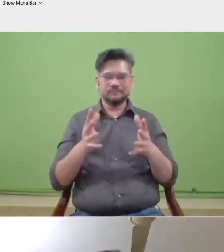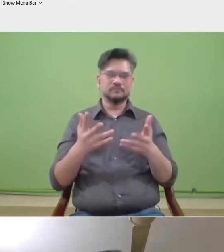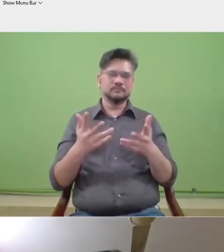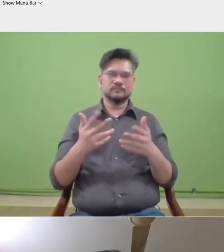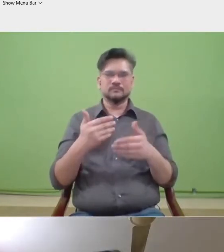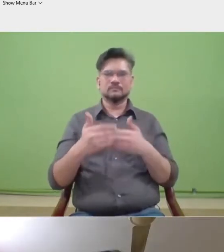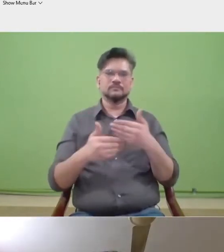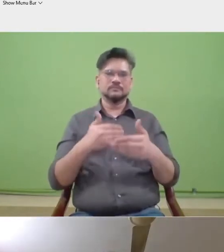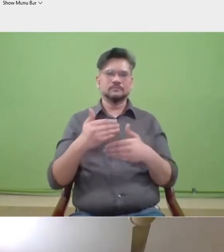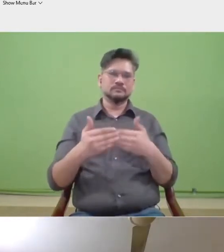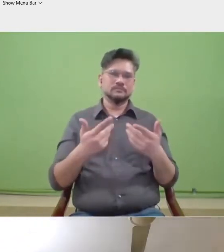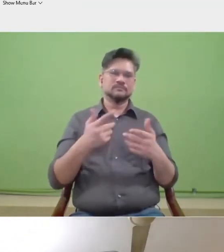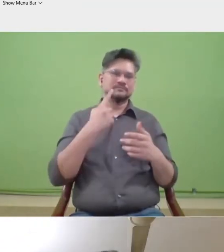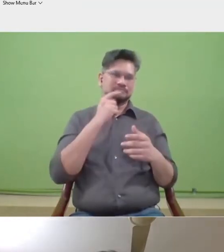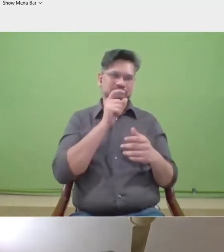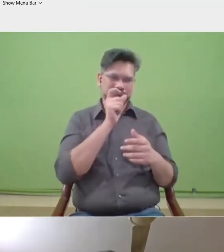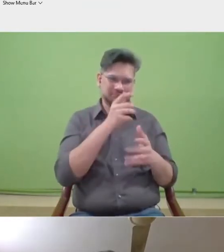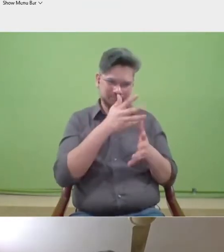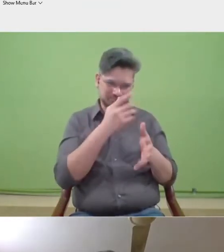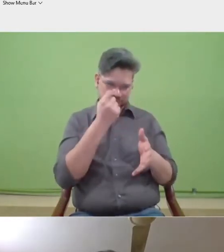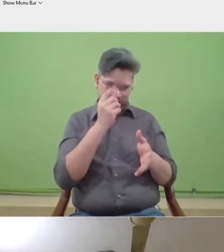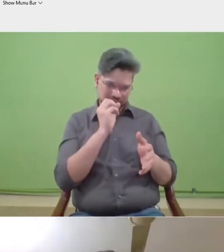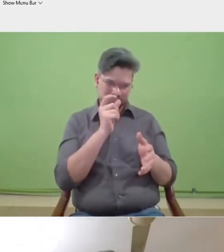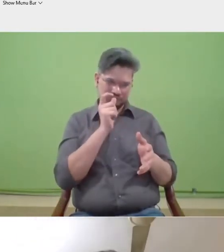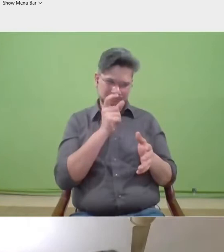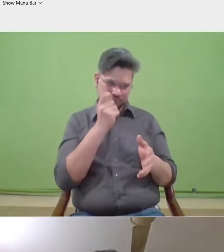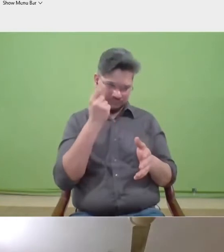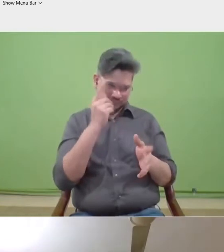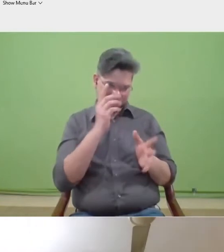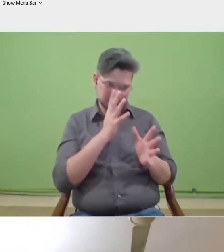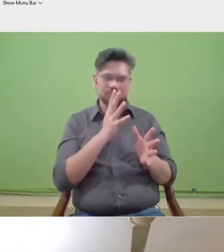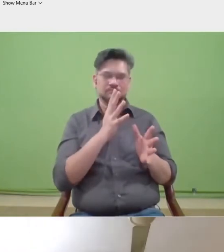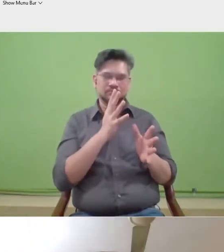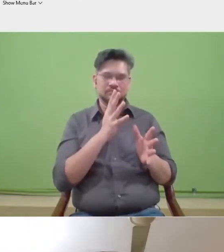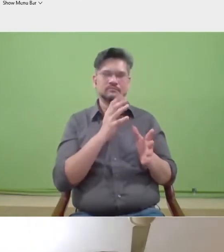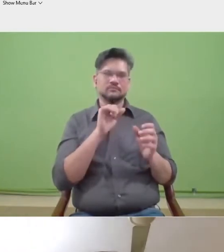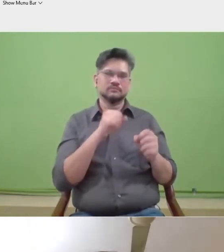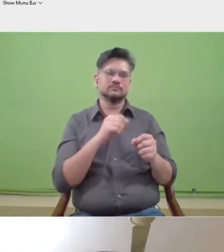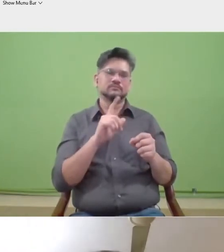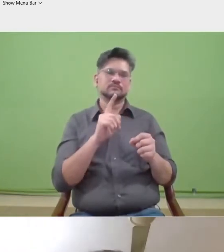lexicon of that particular sign but then later on things are free flowing